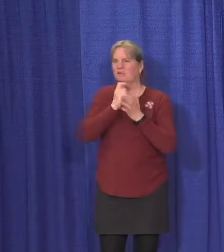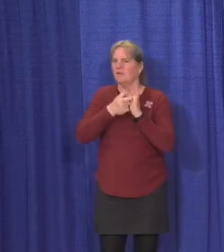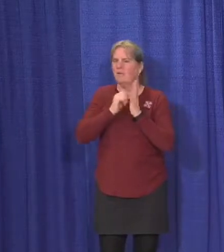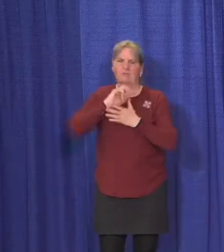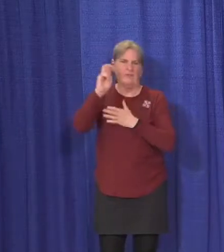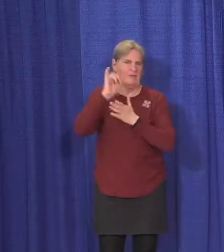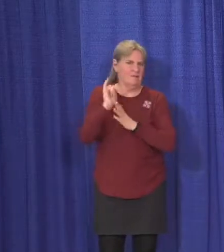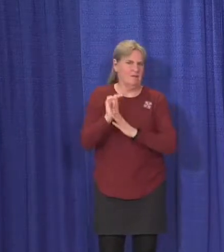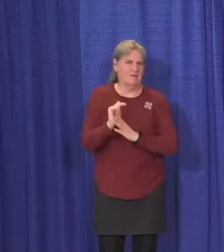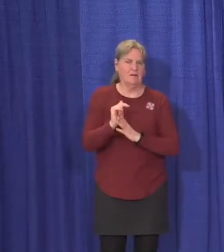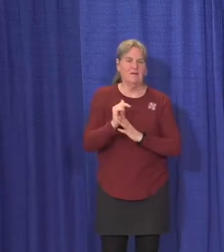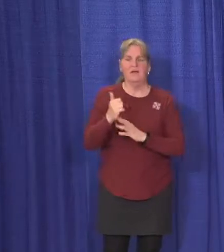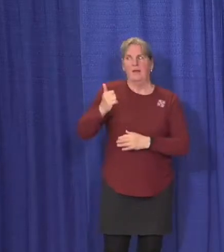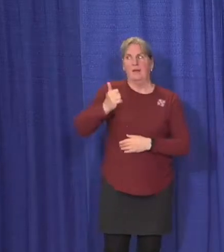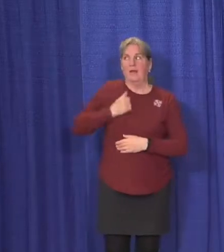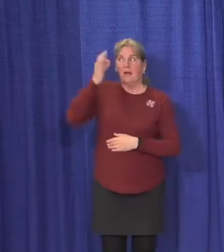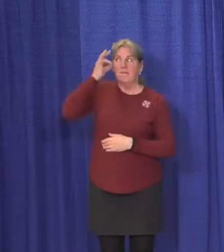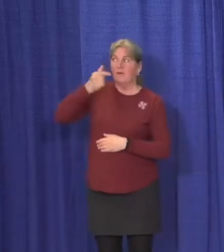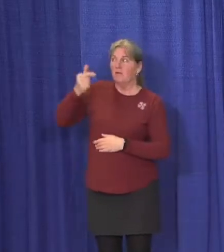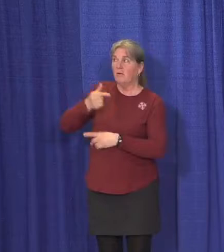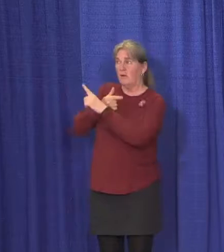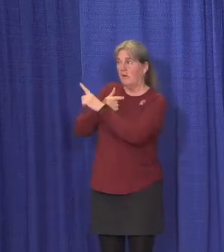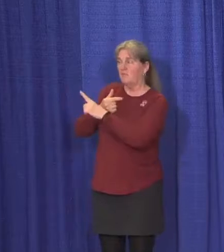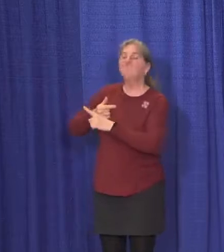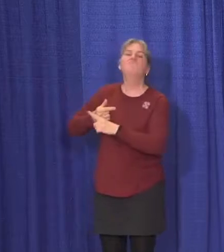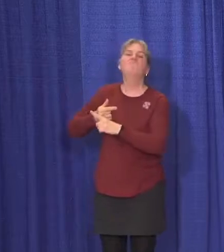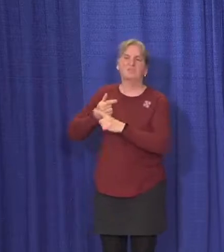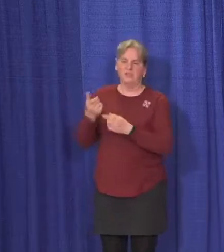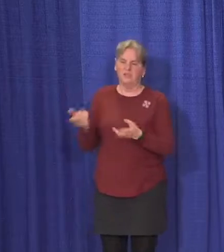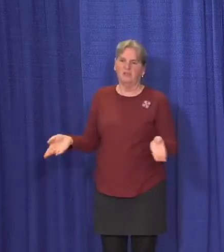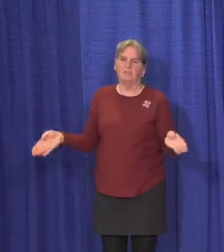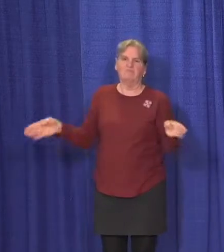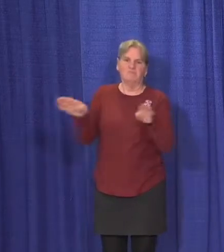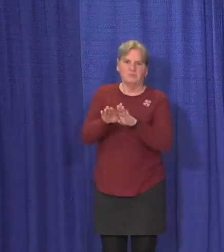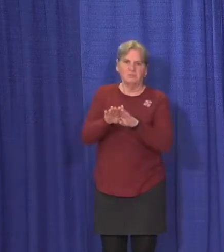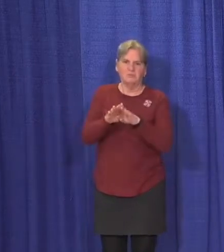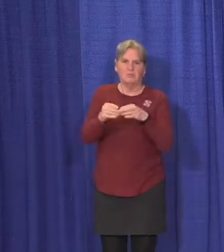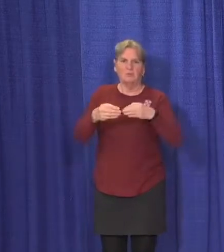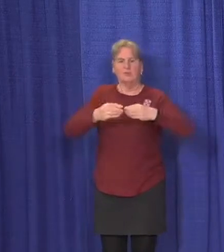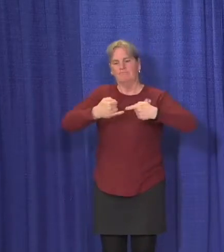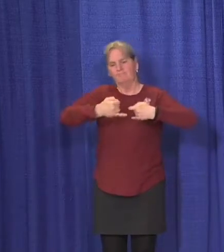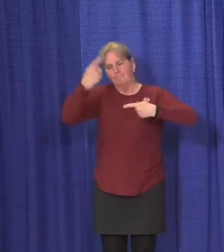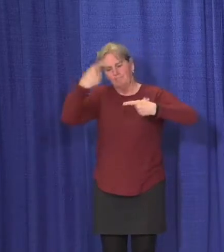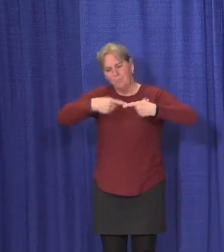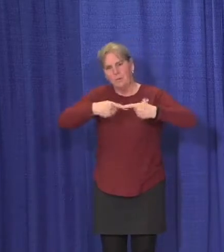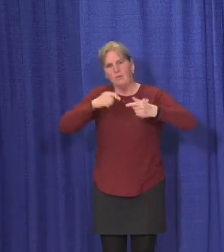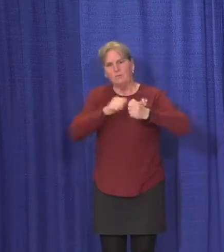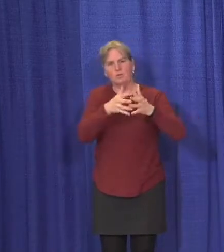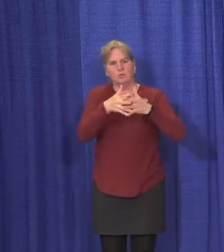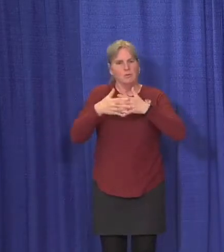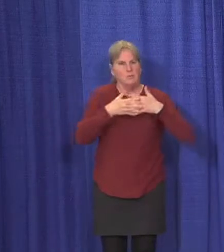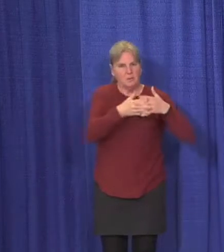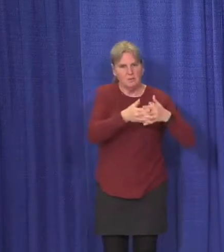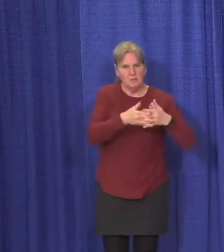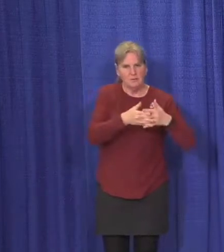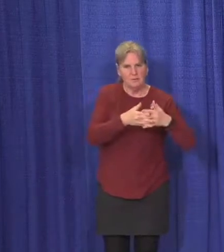through or four essential travel. Canada still has a federal quarantine measure meaning if